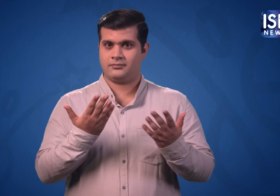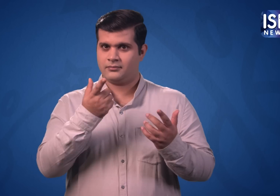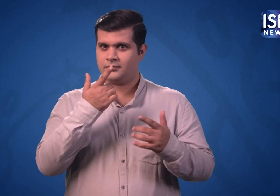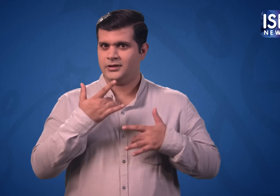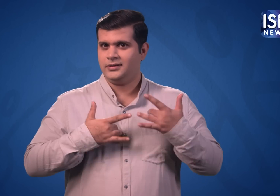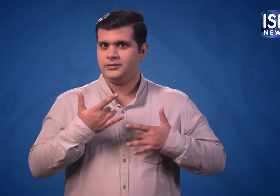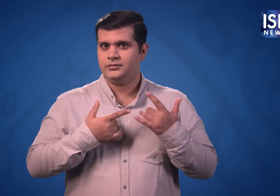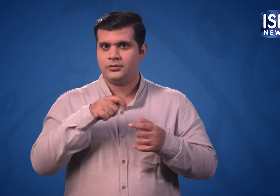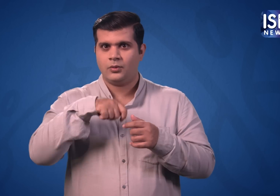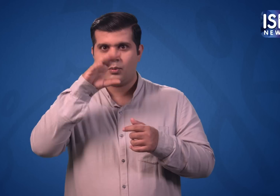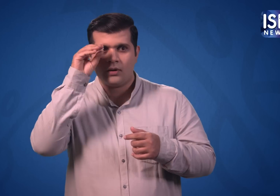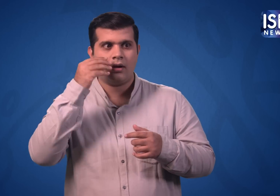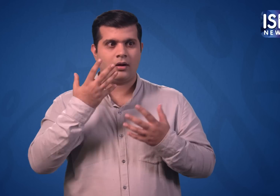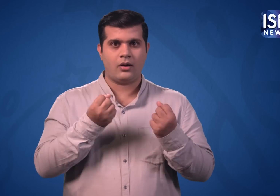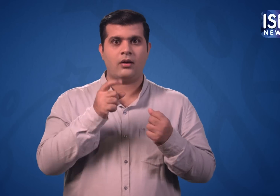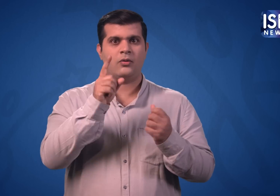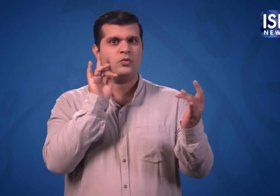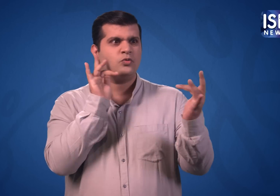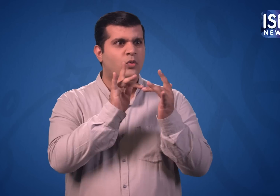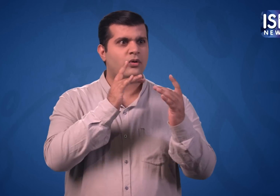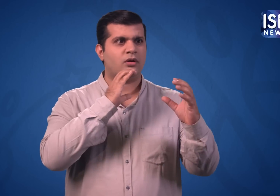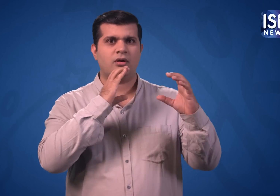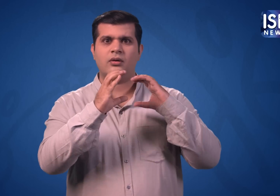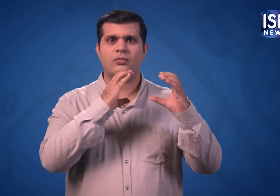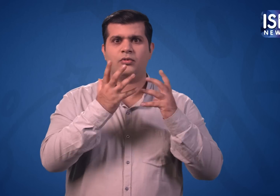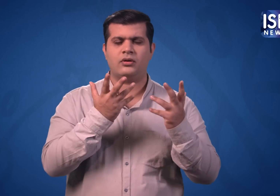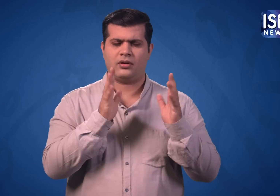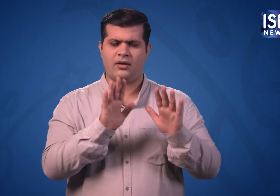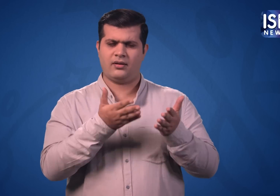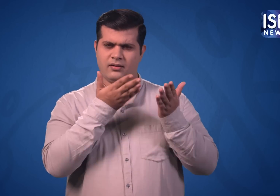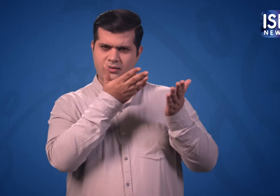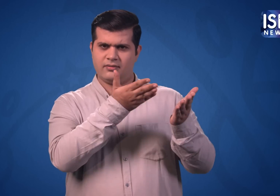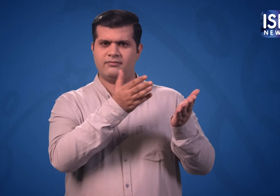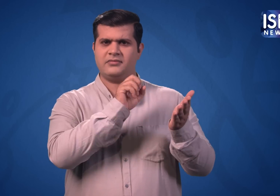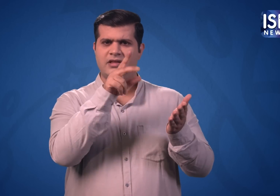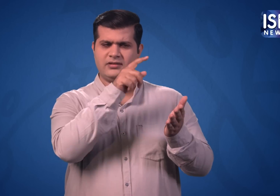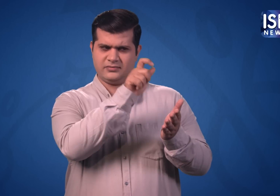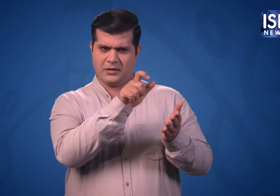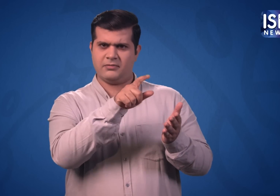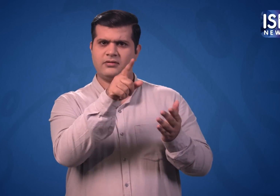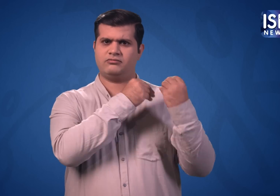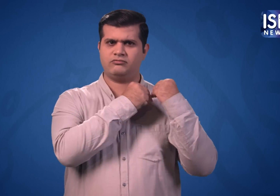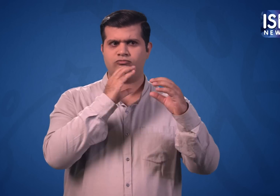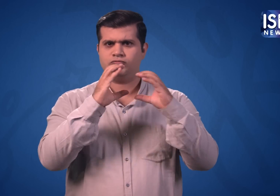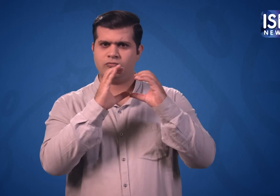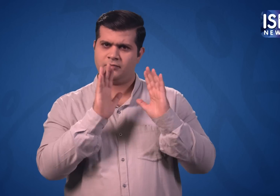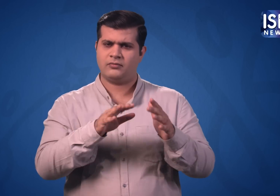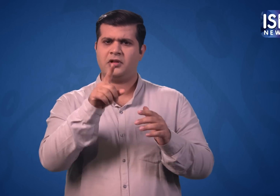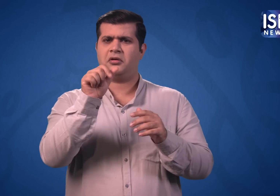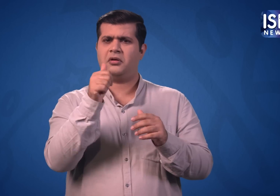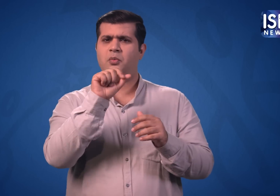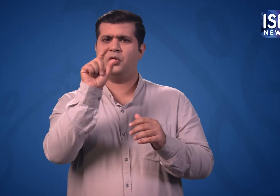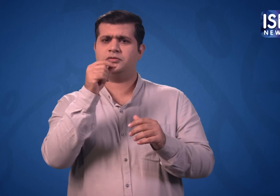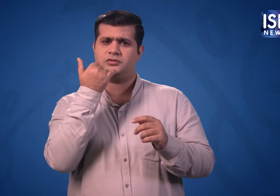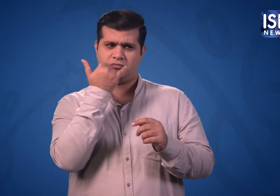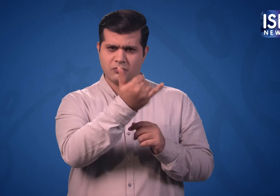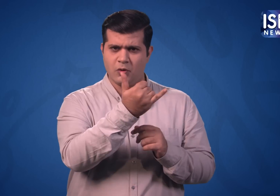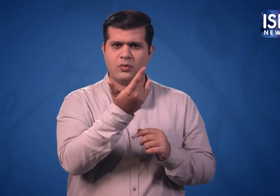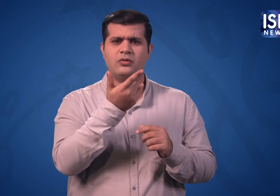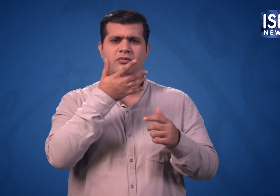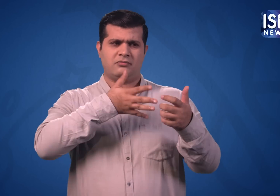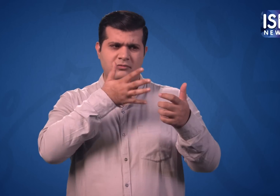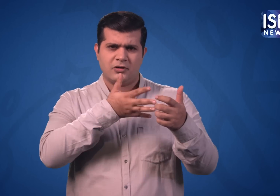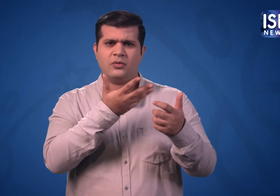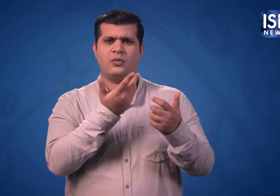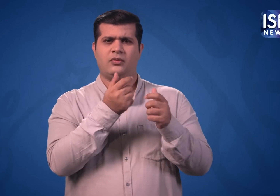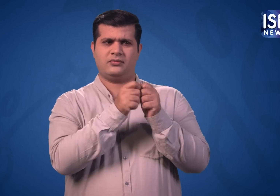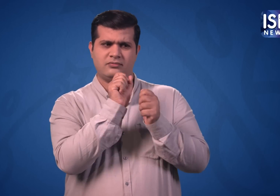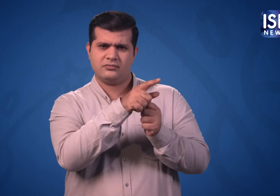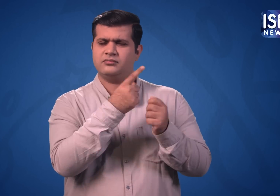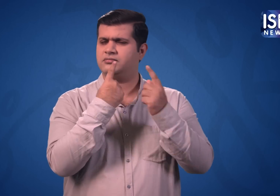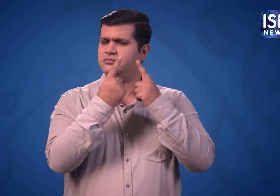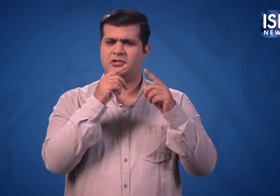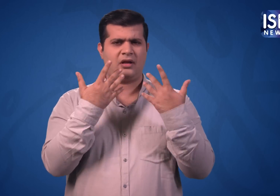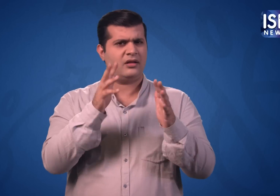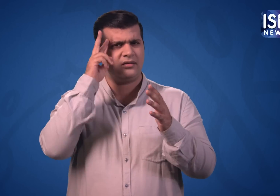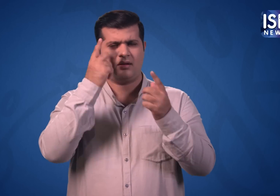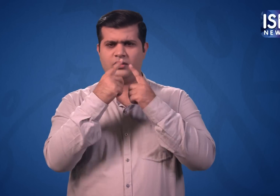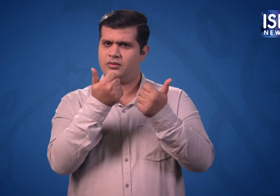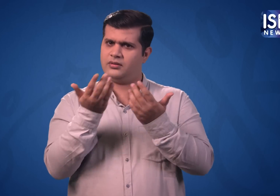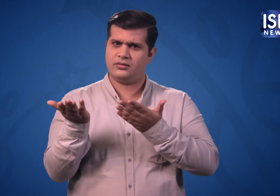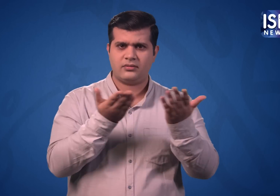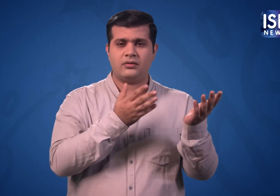Those interested to apply can contact DEEDS. WhatsApp video calls & messages can be dropped.